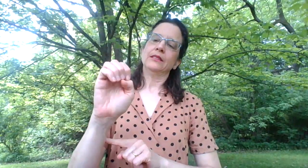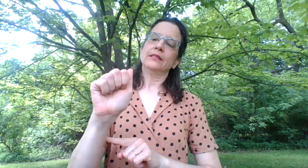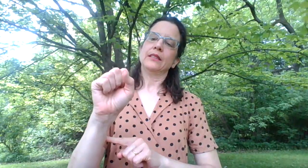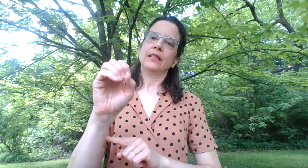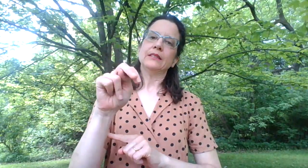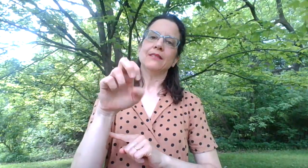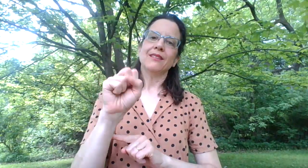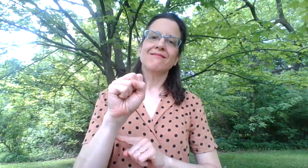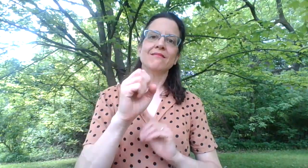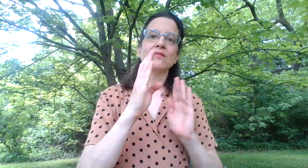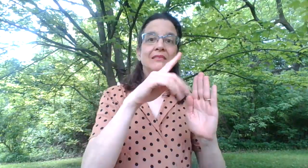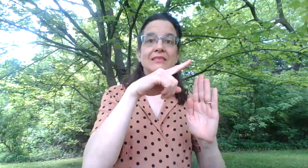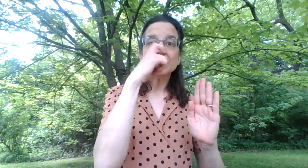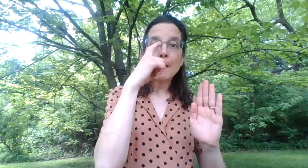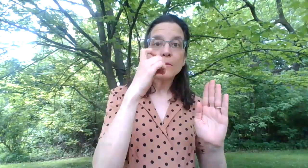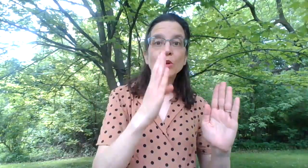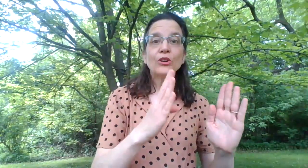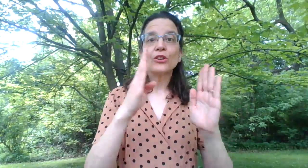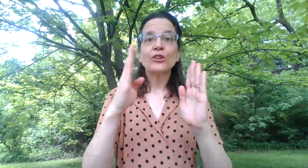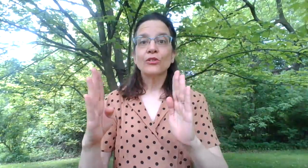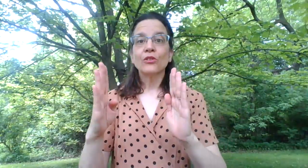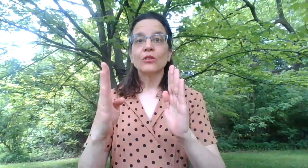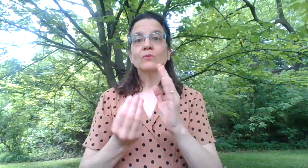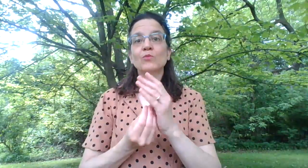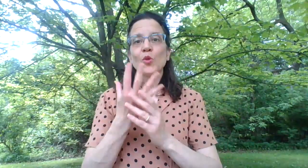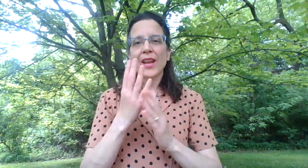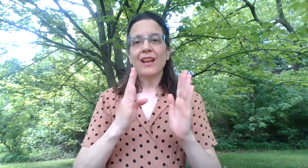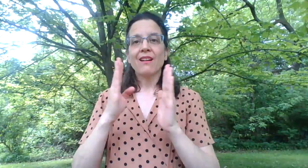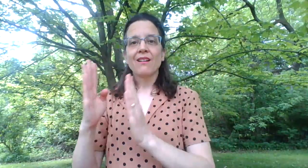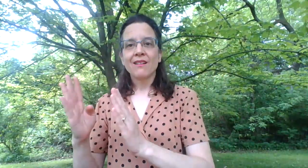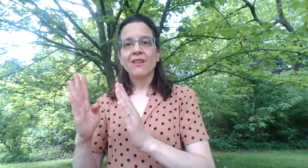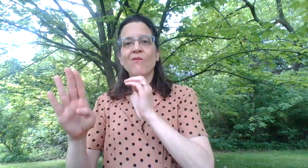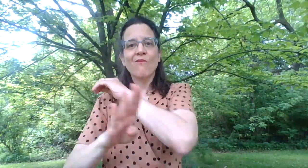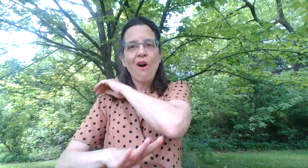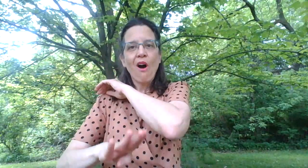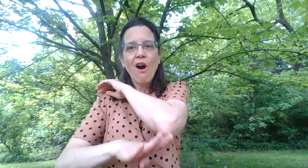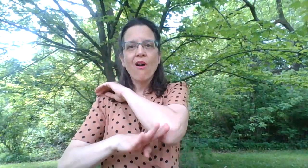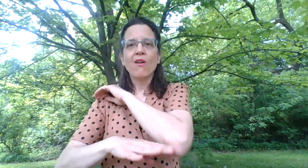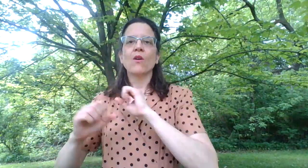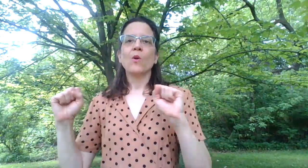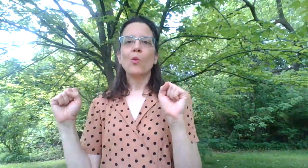There's a section for Summer, Spring, Fall, and Winter.